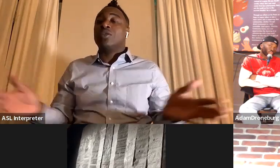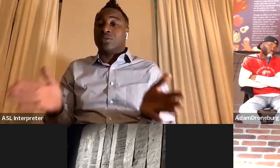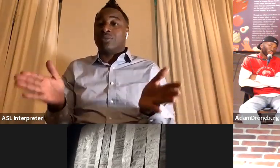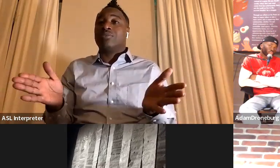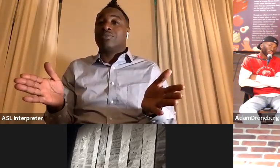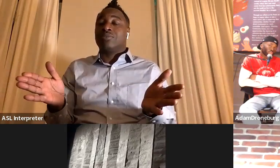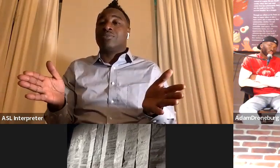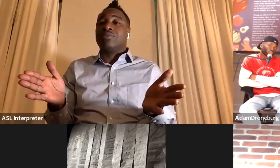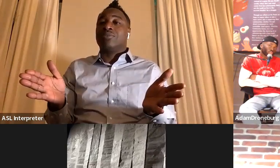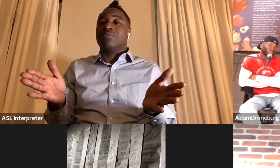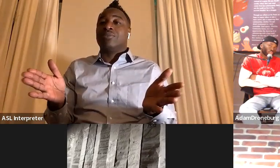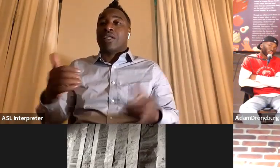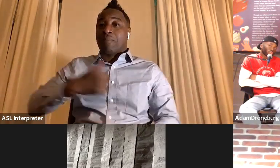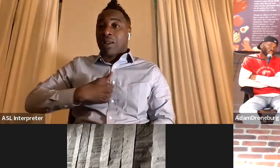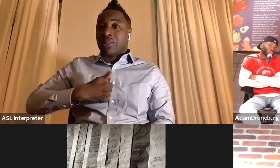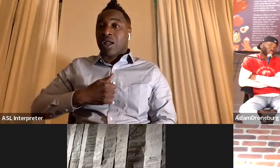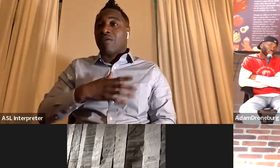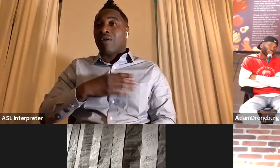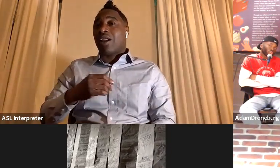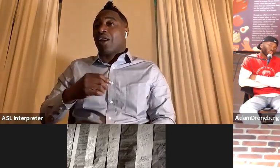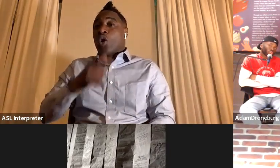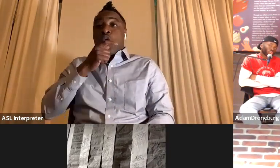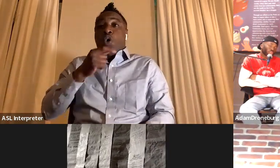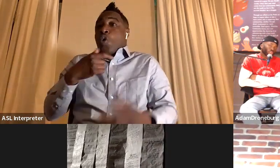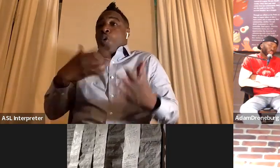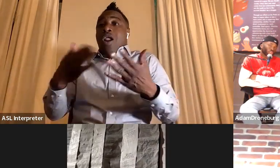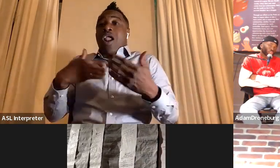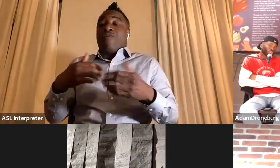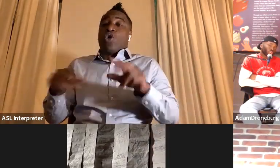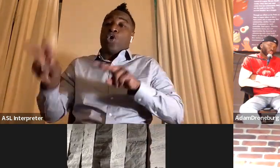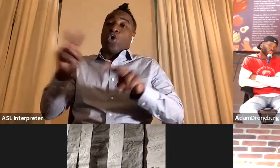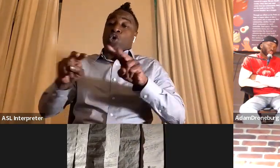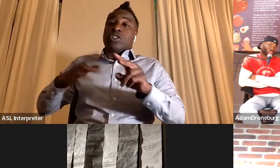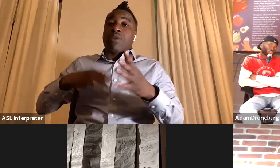myself and whoever looks at it to think about it in a way that